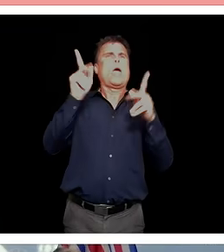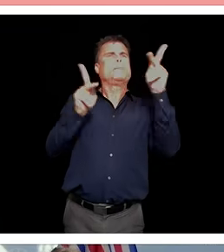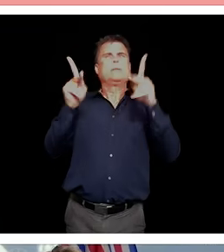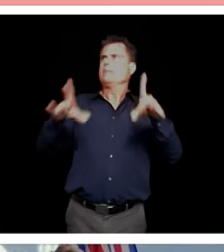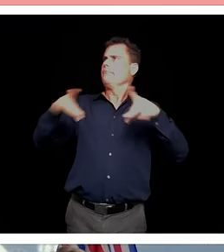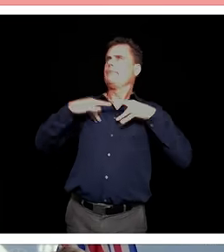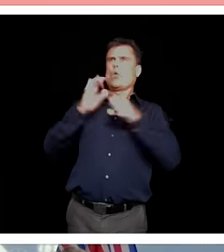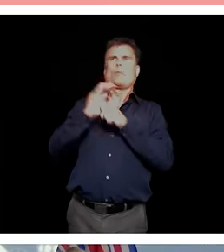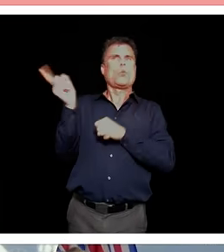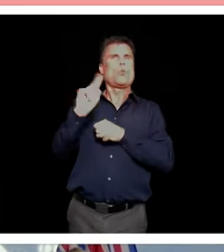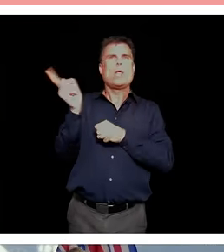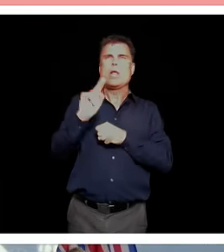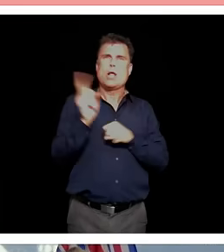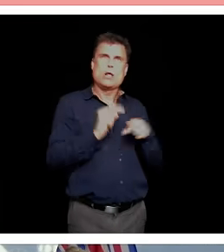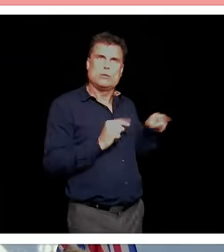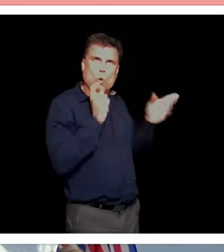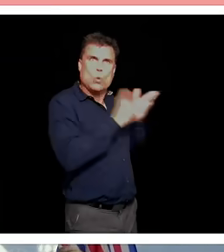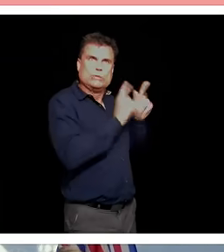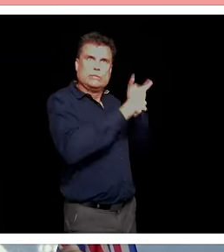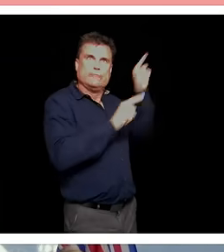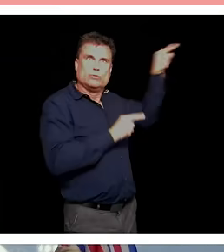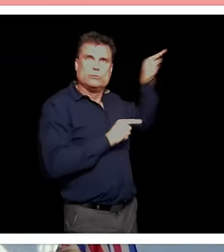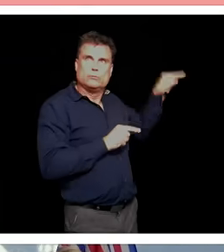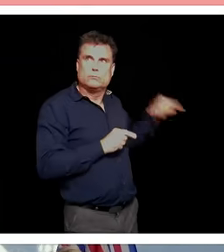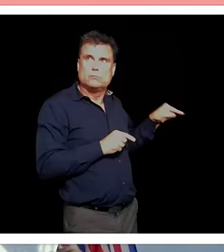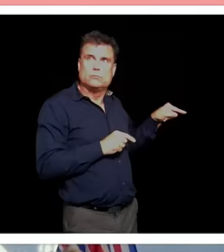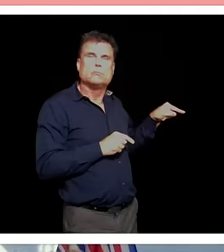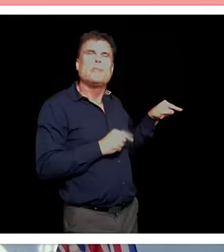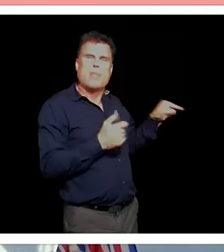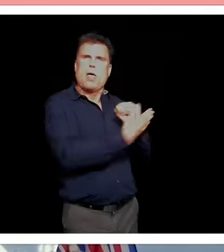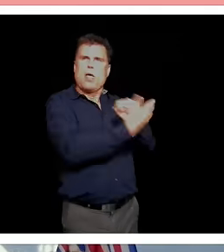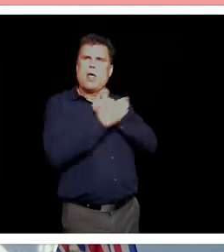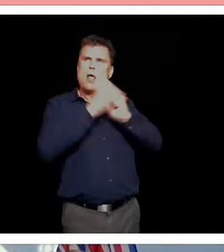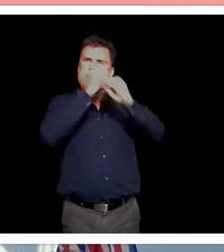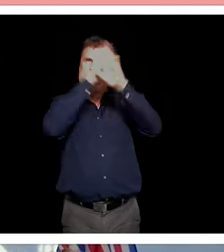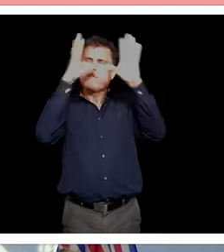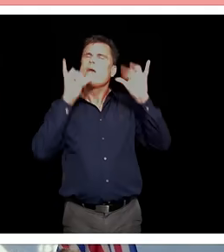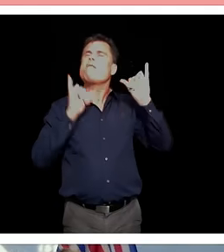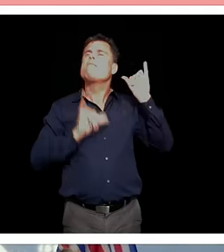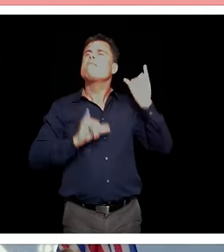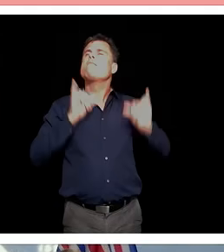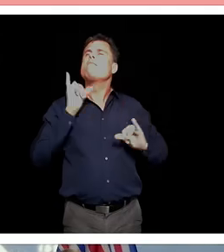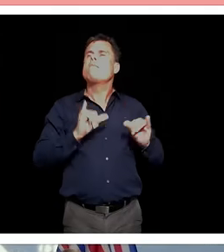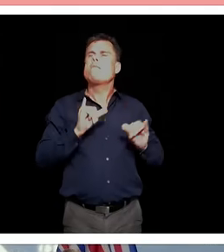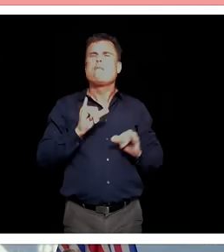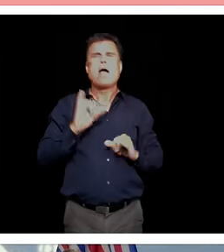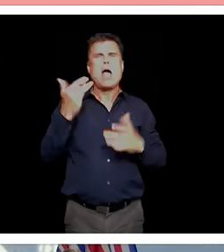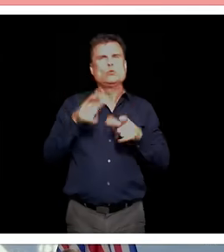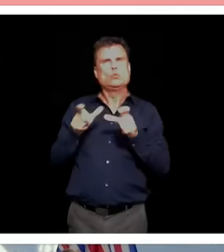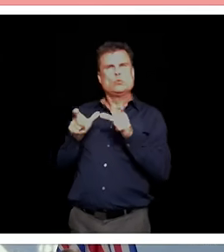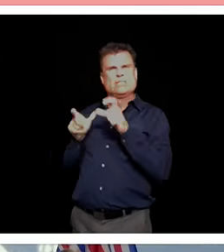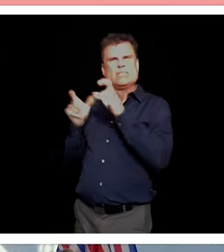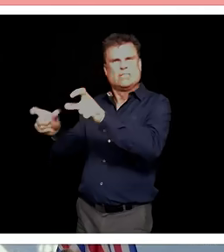Our last week with the profile of what we have been seeing. As we know we've had an increased number of